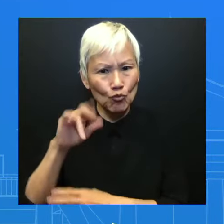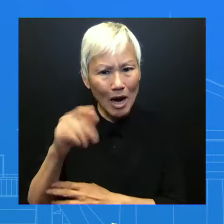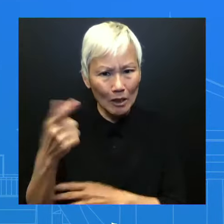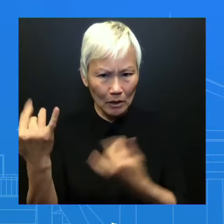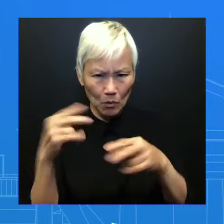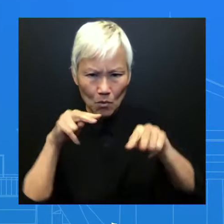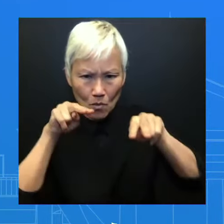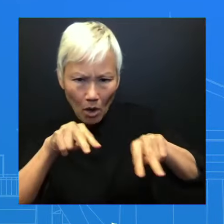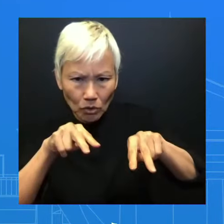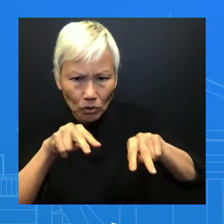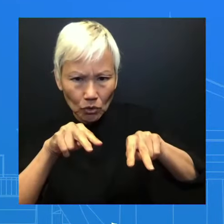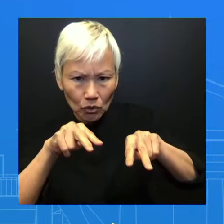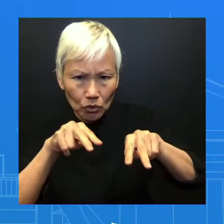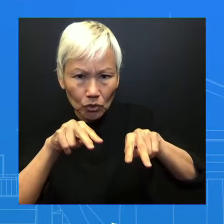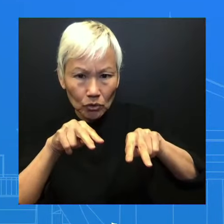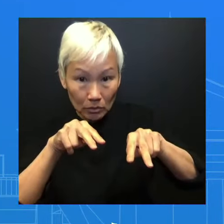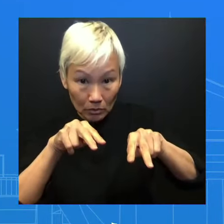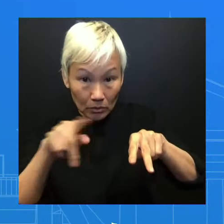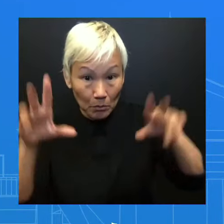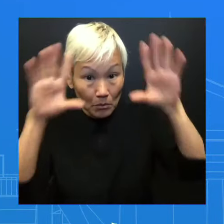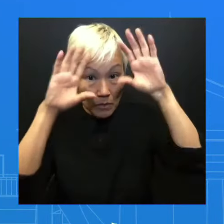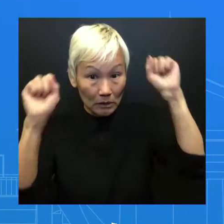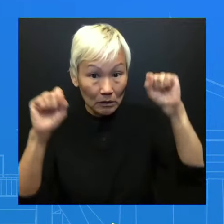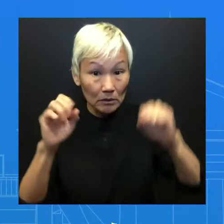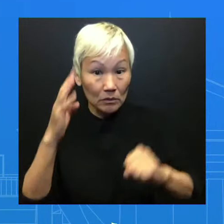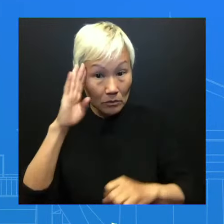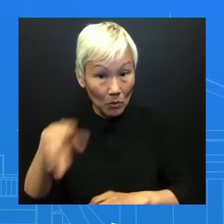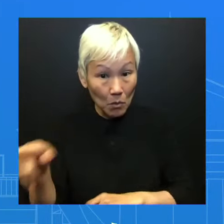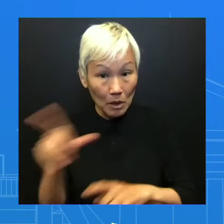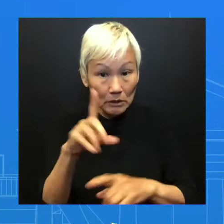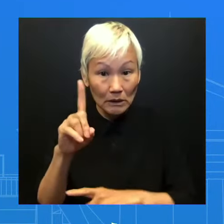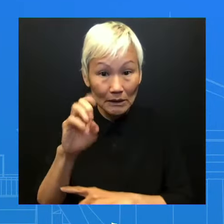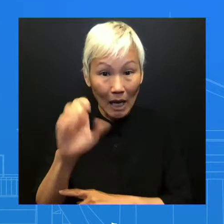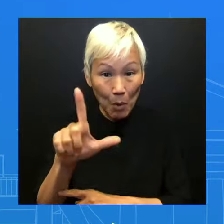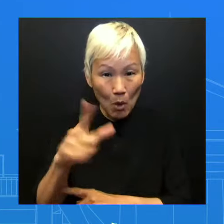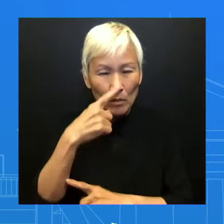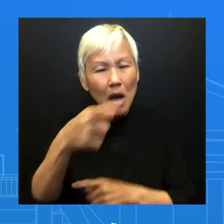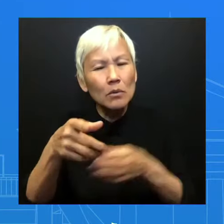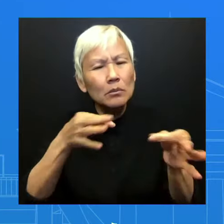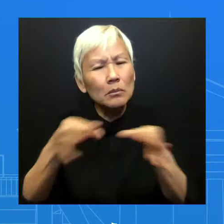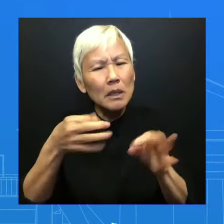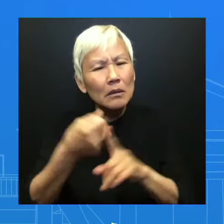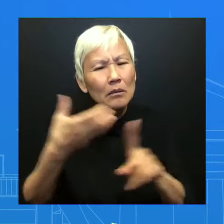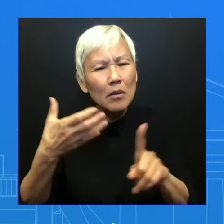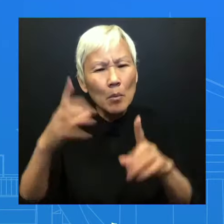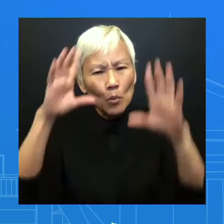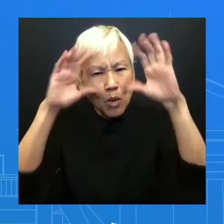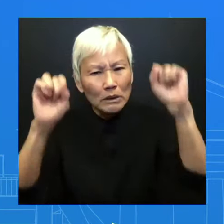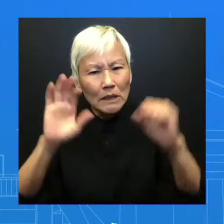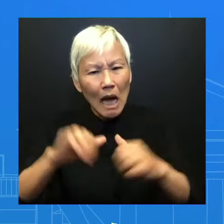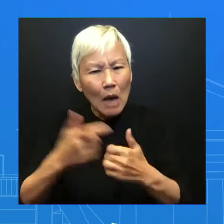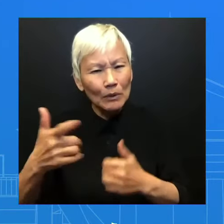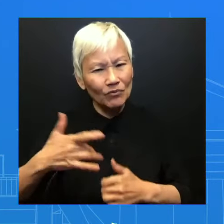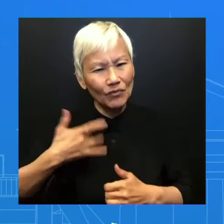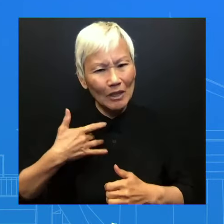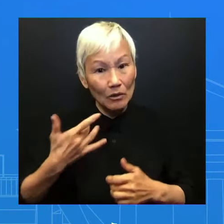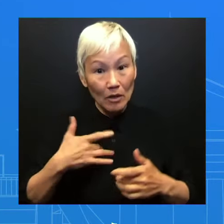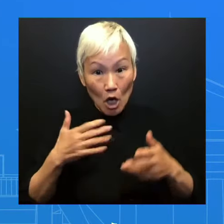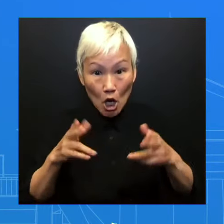and going to Delaware. Can you describe the sense of urgency that the President feels to get a deal done? Ms. Jean-Pierre: There's all -- there's all -- there's always been urgency.